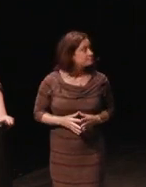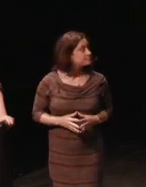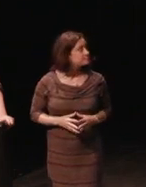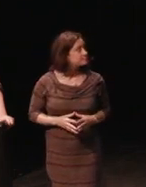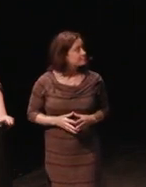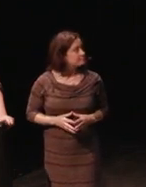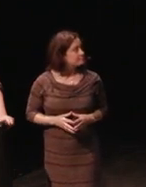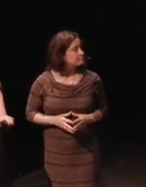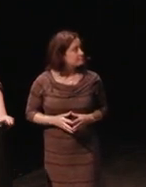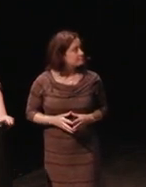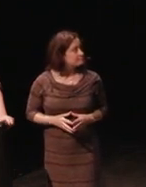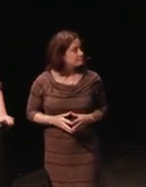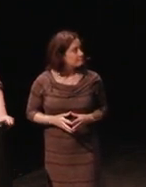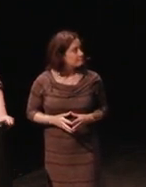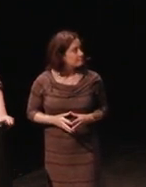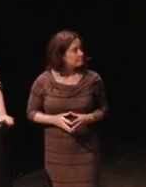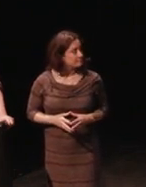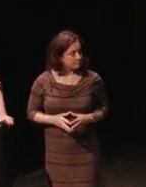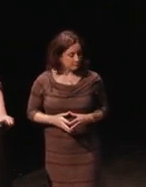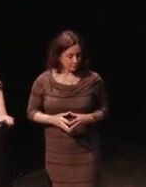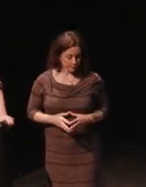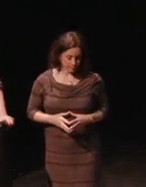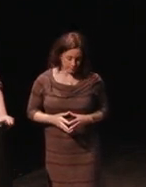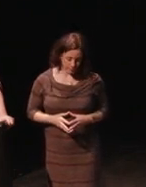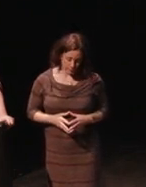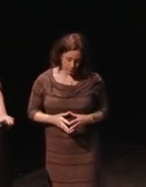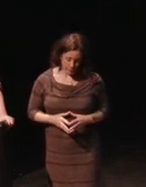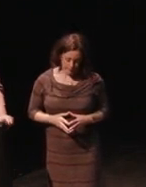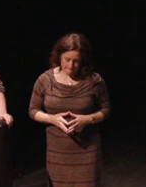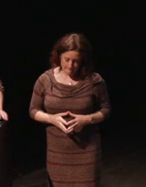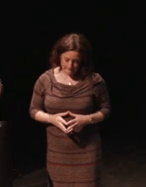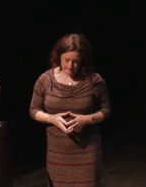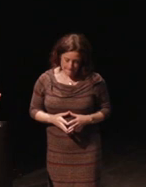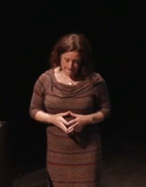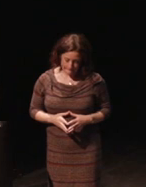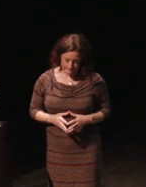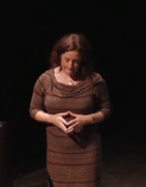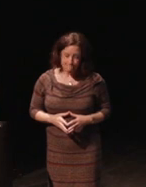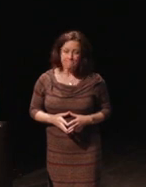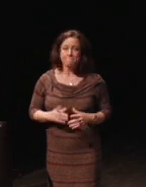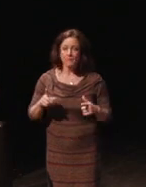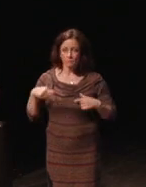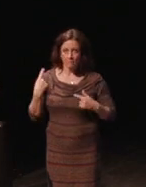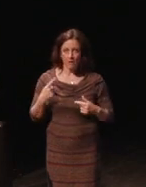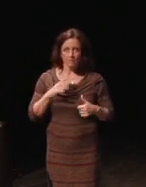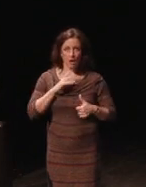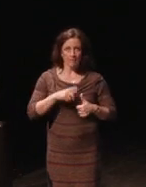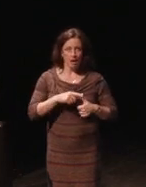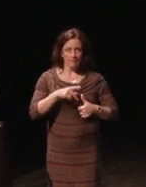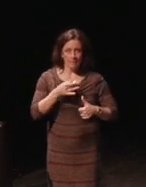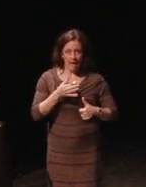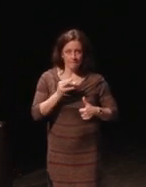So far I've talked about platforms, talked about kind of corporate initiatives,